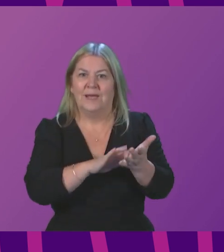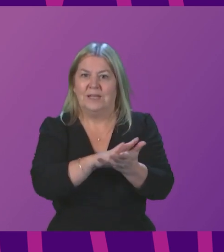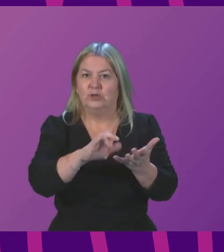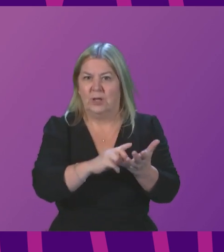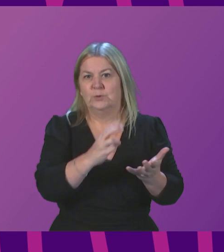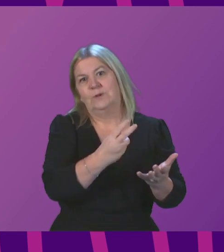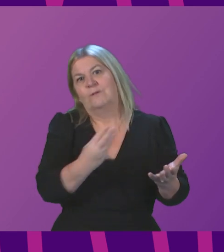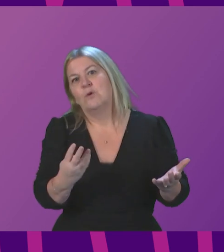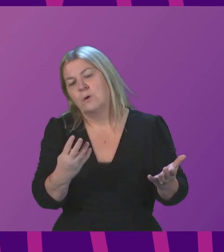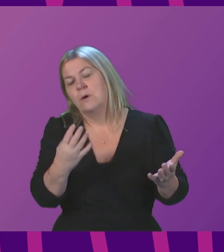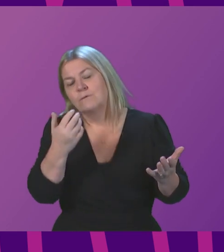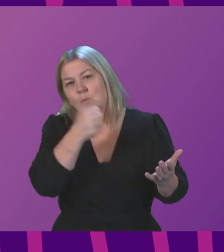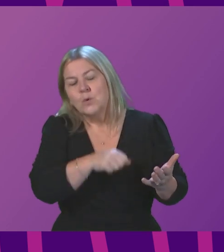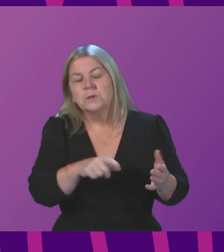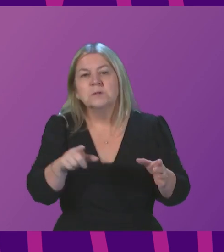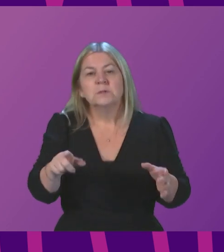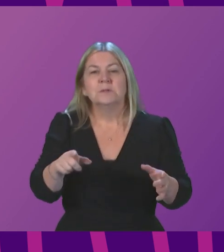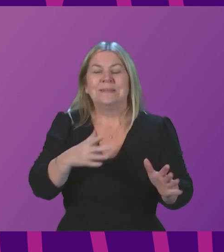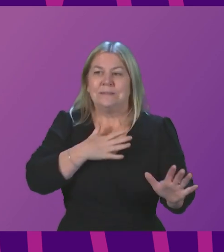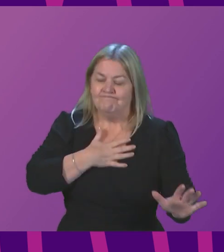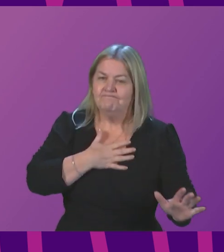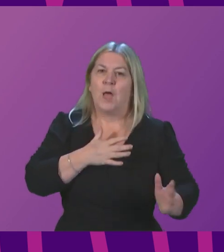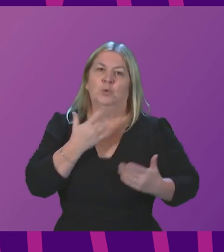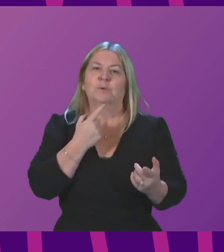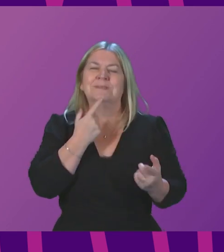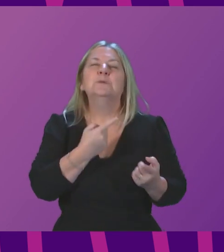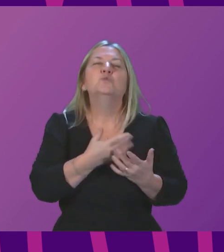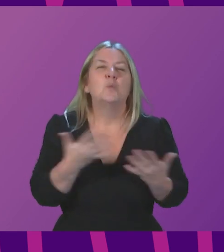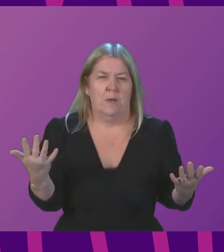I am always reluctant to comment too much on individual cases. I do not question what